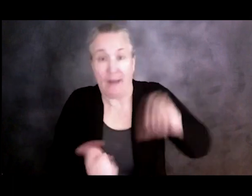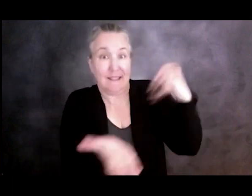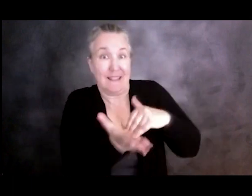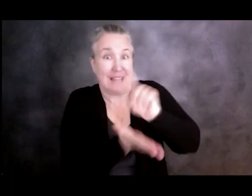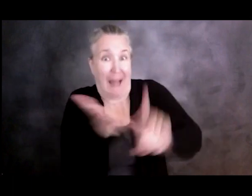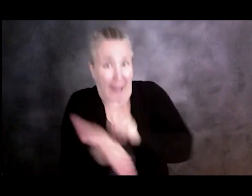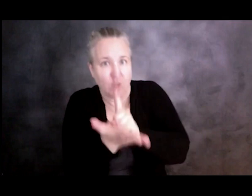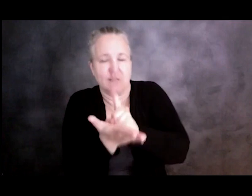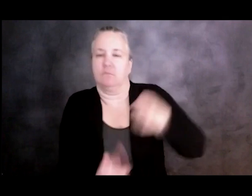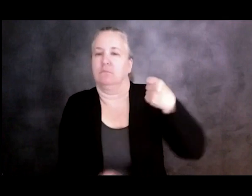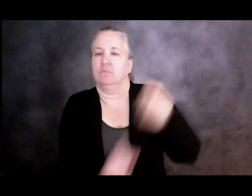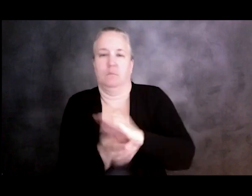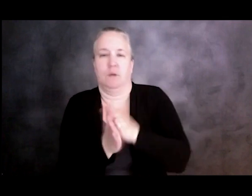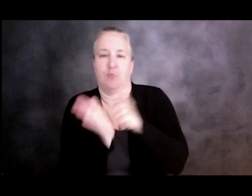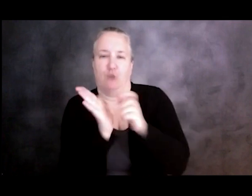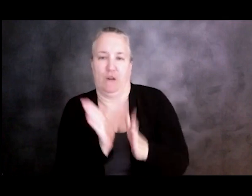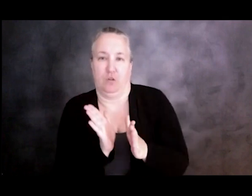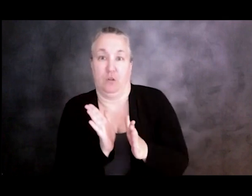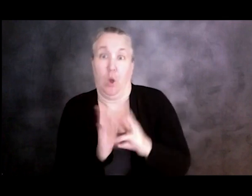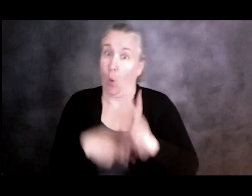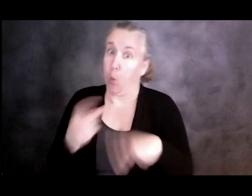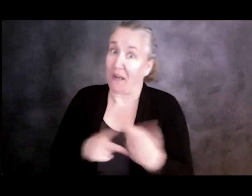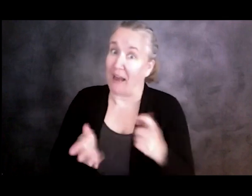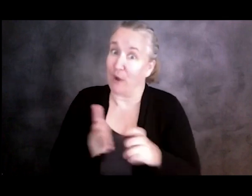I can't say what kind of writer you'll become, but you'll be a writer.